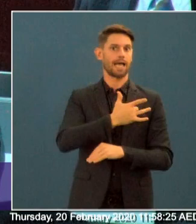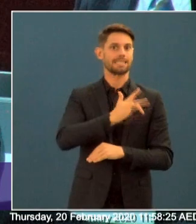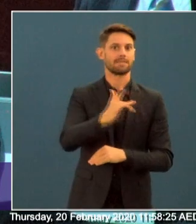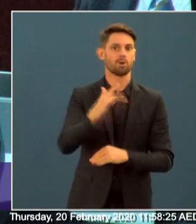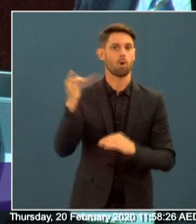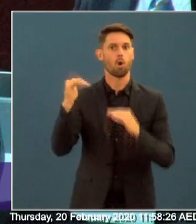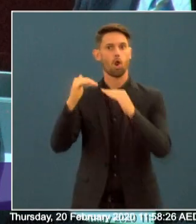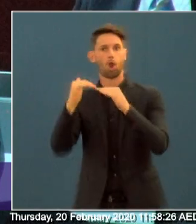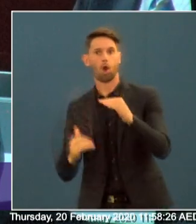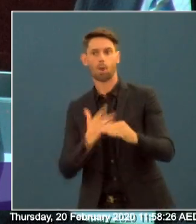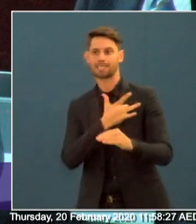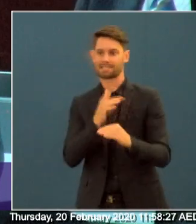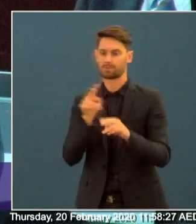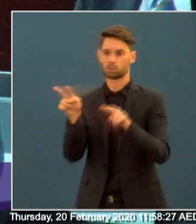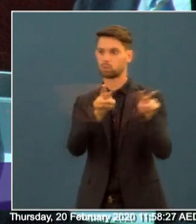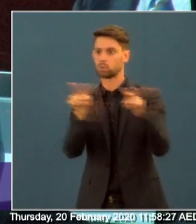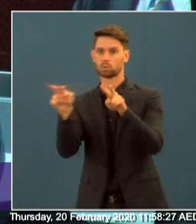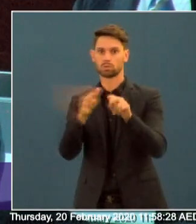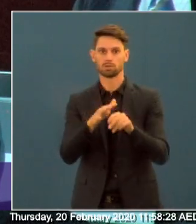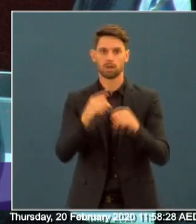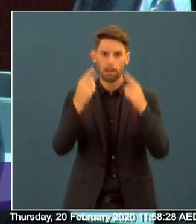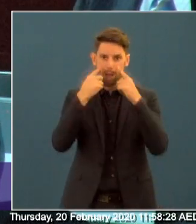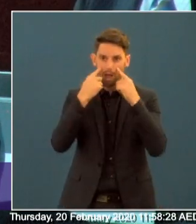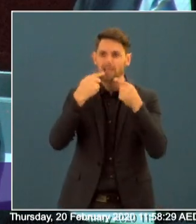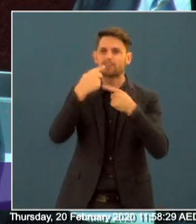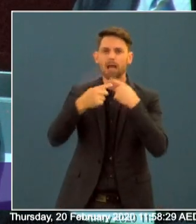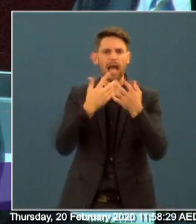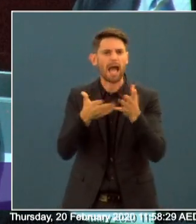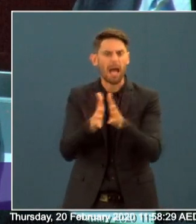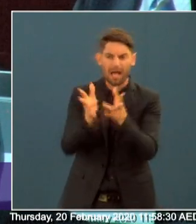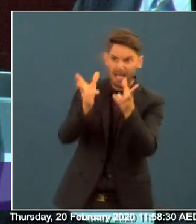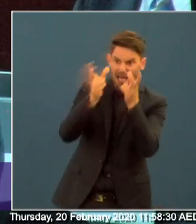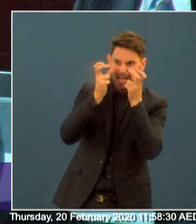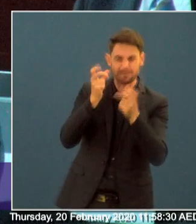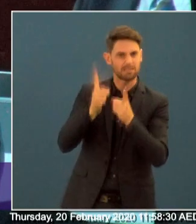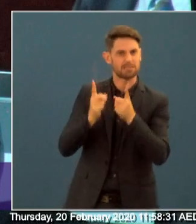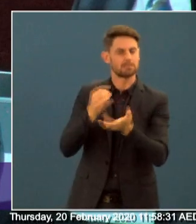visual processing differences and an increased prevalence of —